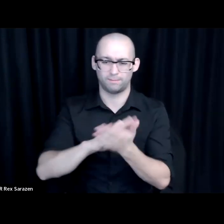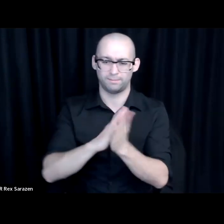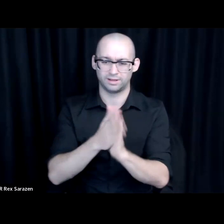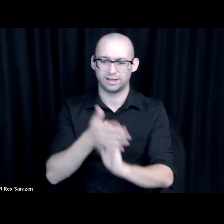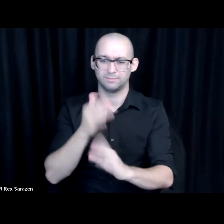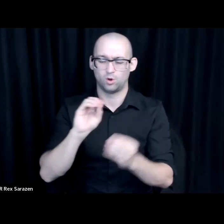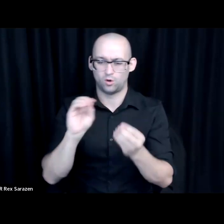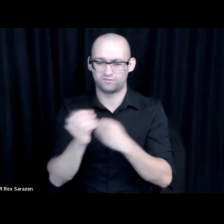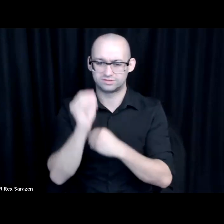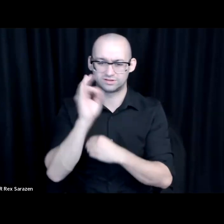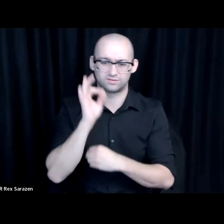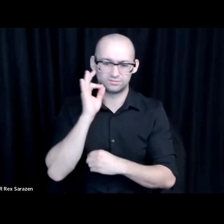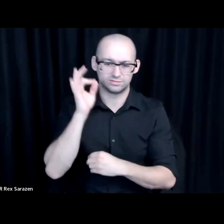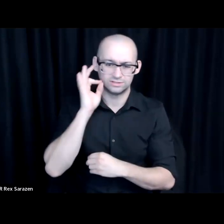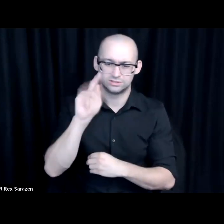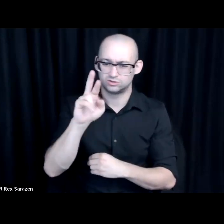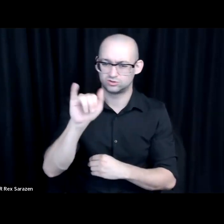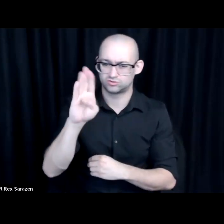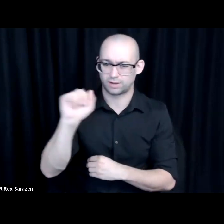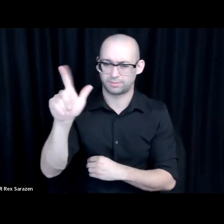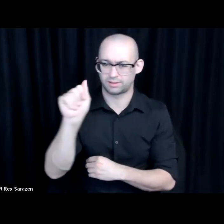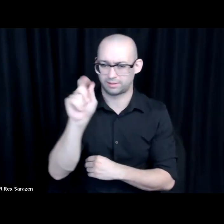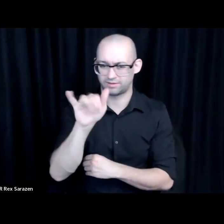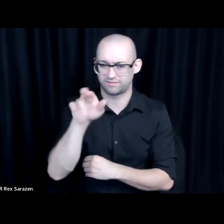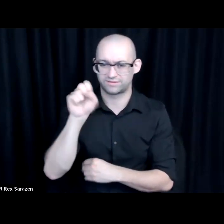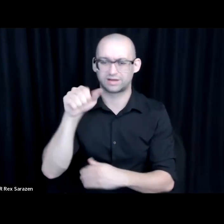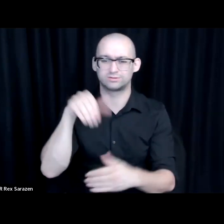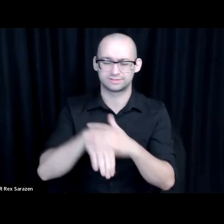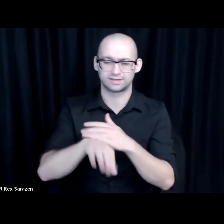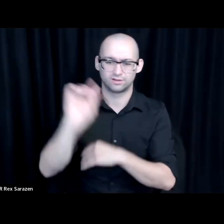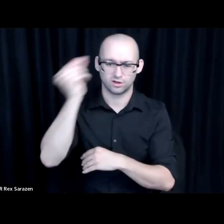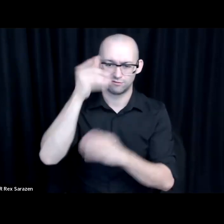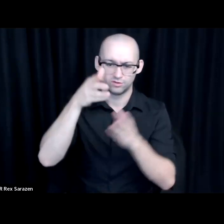Affairs within the Governor's Office, and we thought about what our mission was, and I just